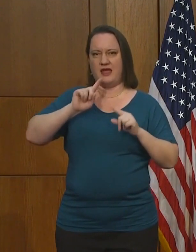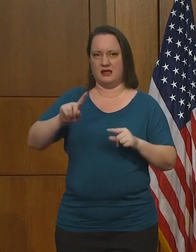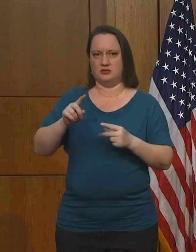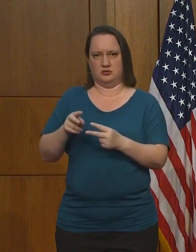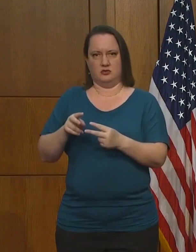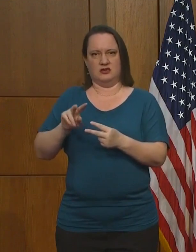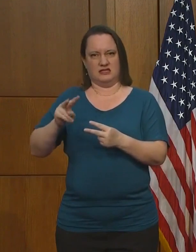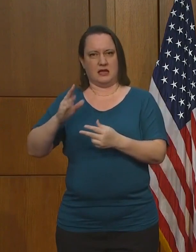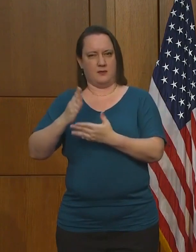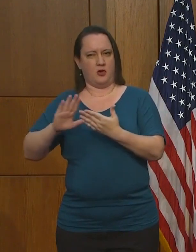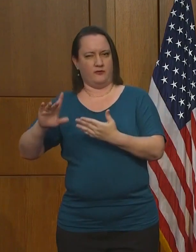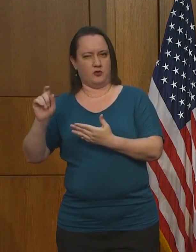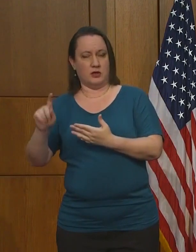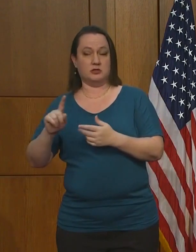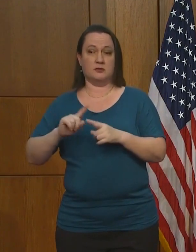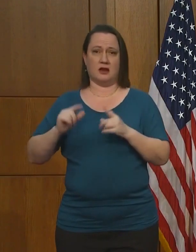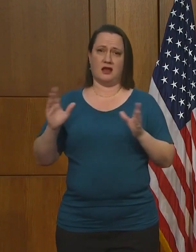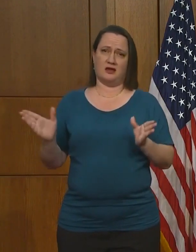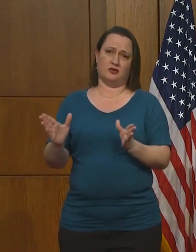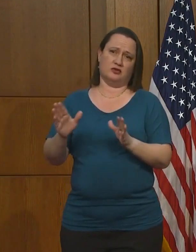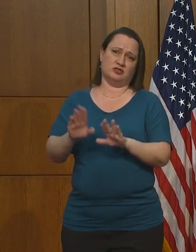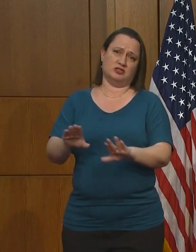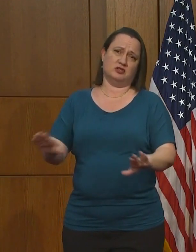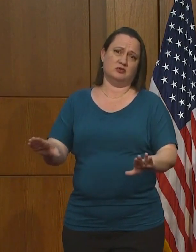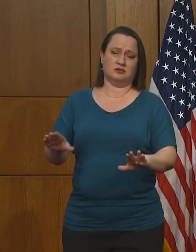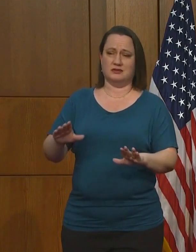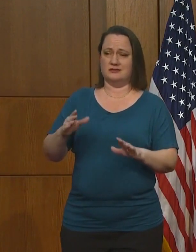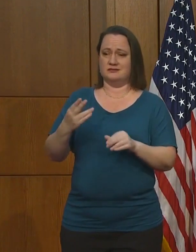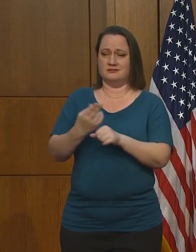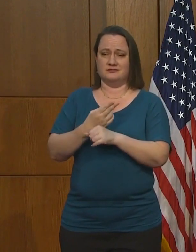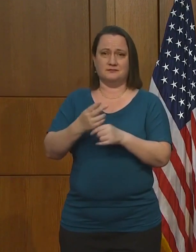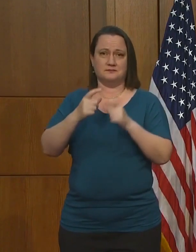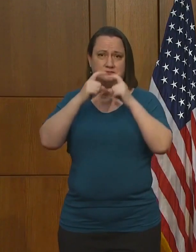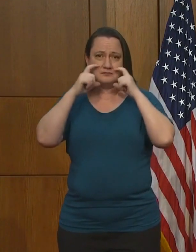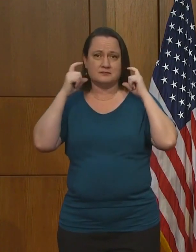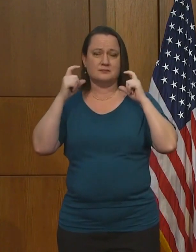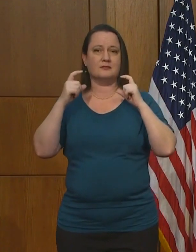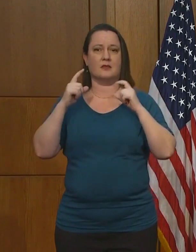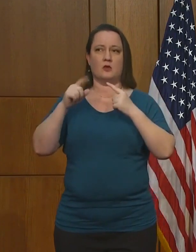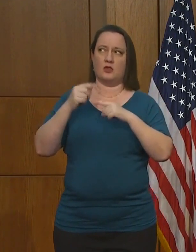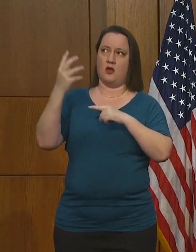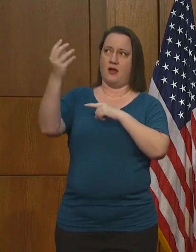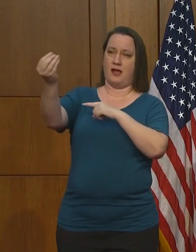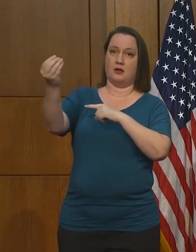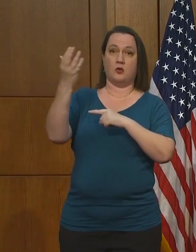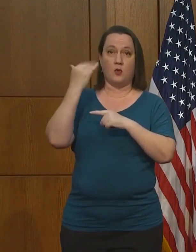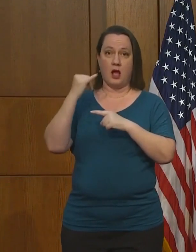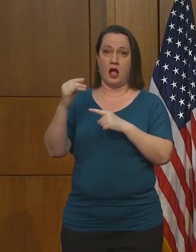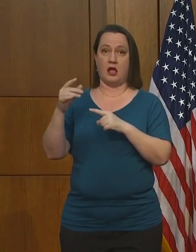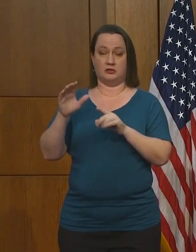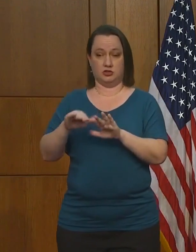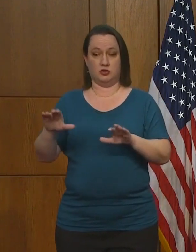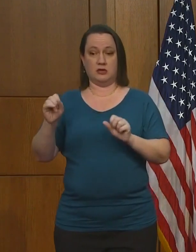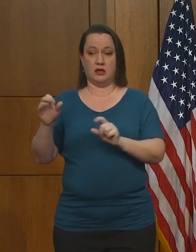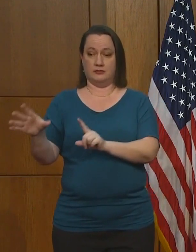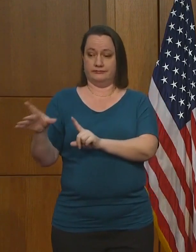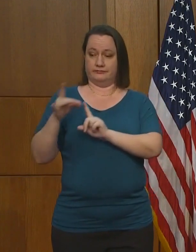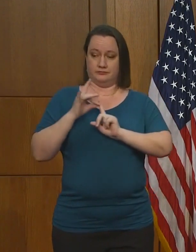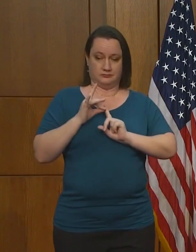WOULD ENCOURAGE OUR CHILDREN TO WEAR FACIAL PROTECTION- WHEN THEY'RE OUT AND ABOUT IN THE